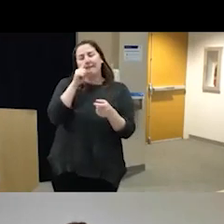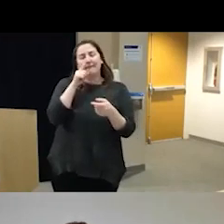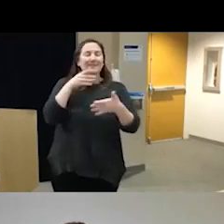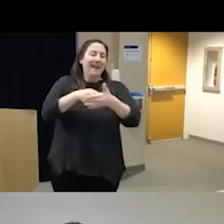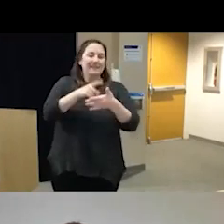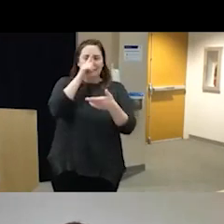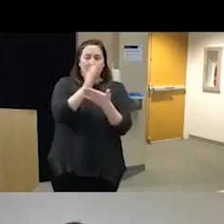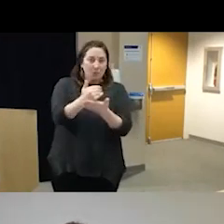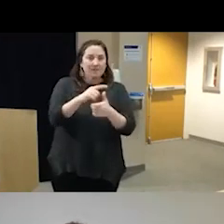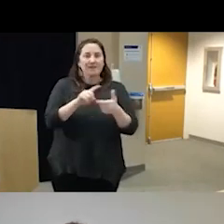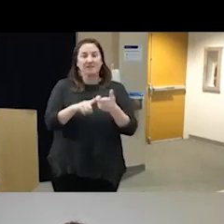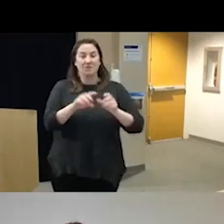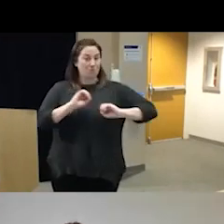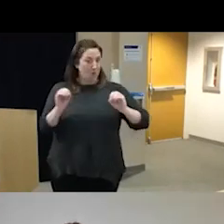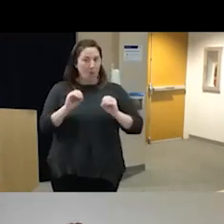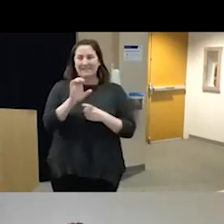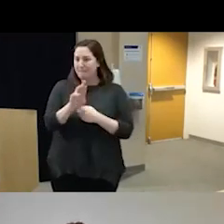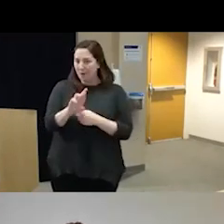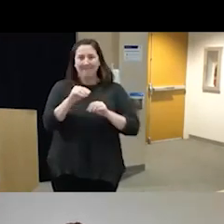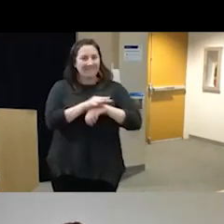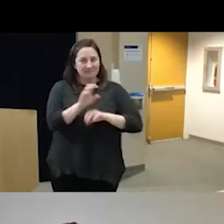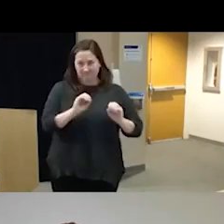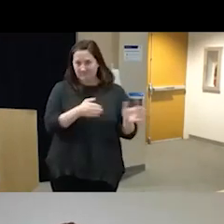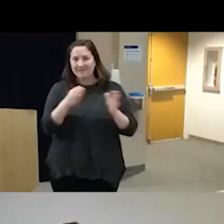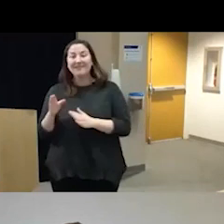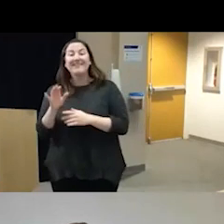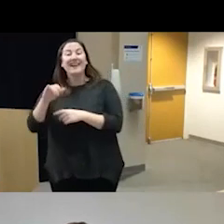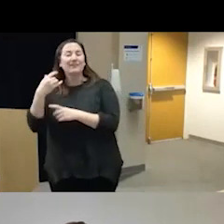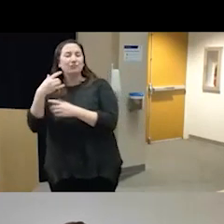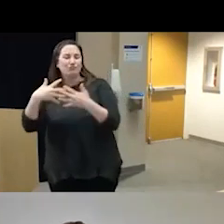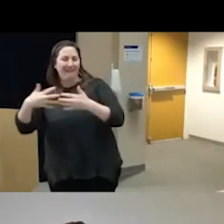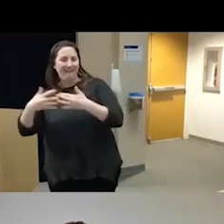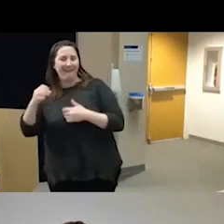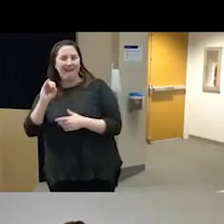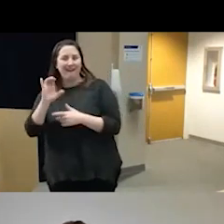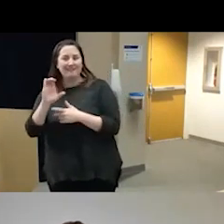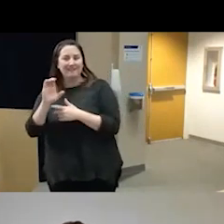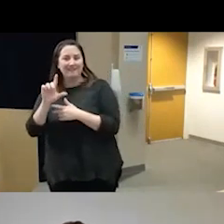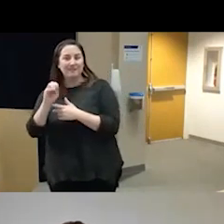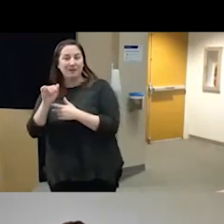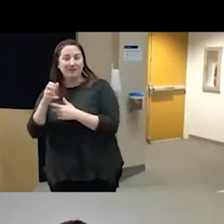metabolic cysts side effects and iclipperton studied as a glycine transporter one inhibitor.